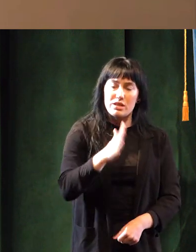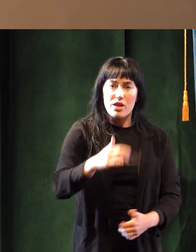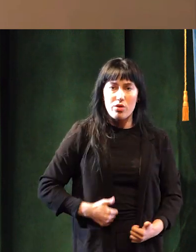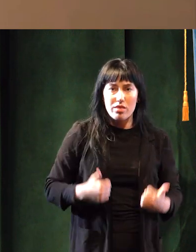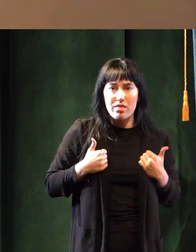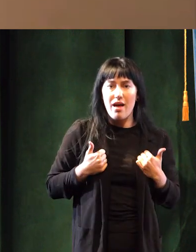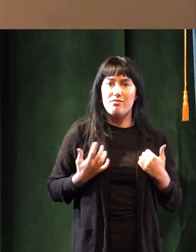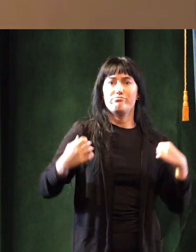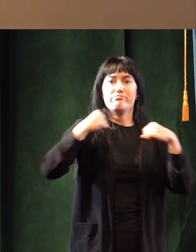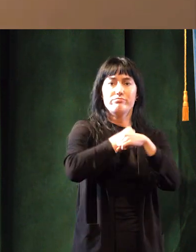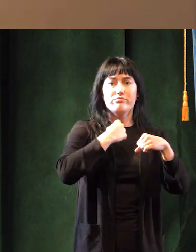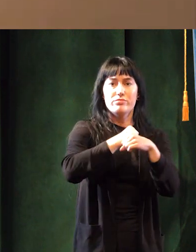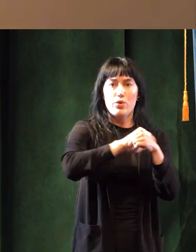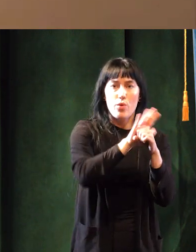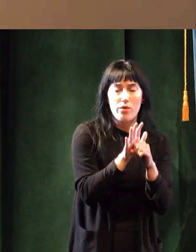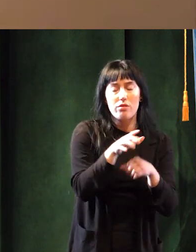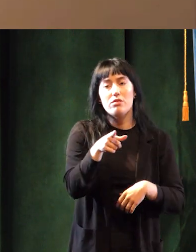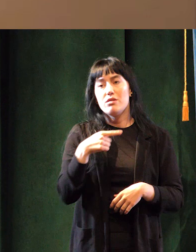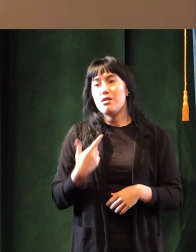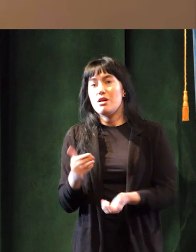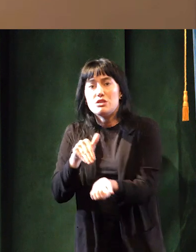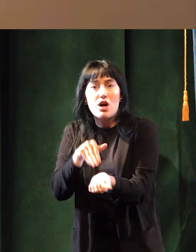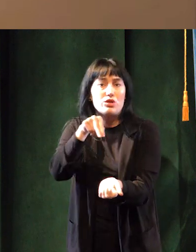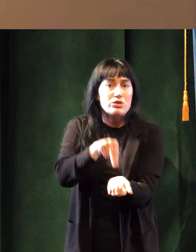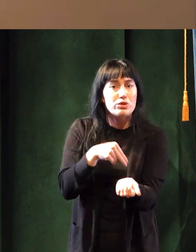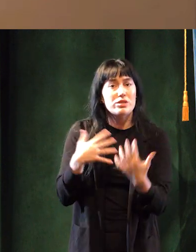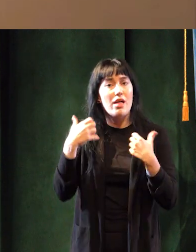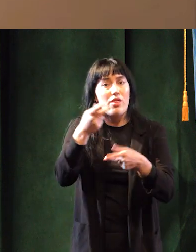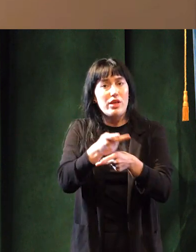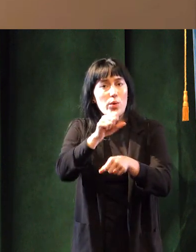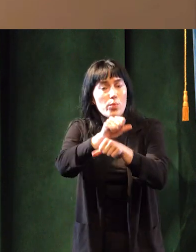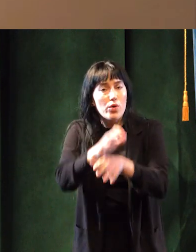battle against the Kurama fires doctors nurses health care workers pharmacists